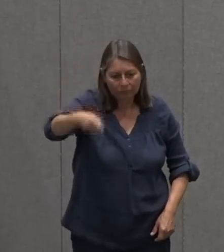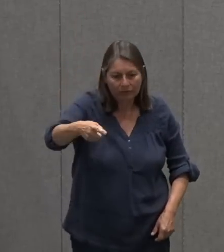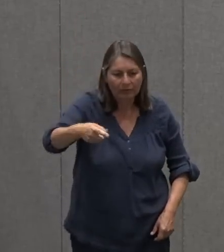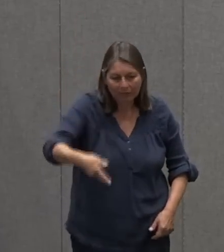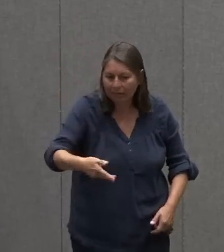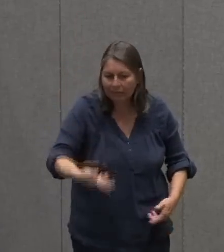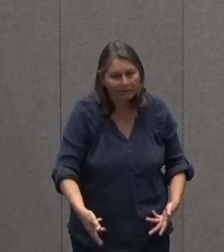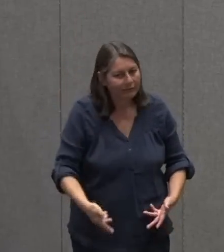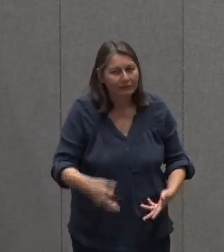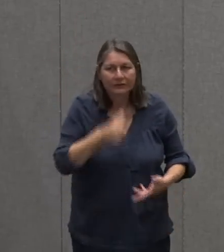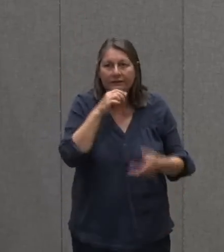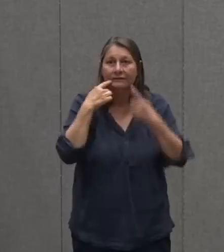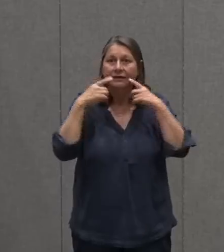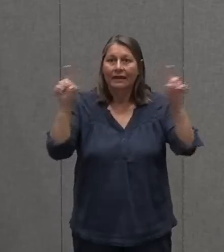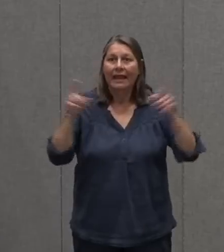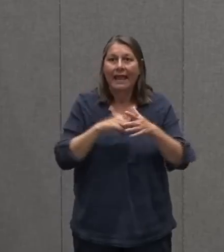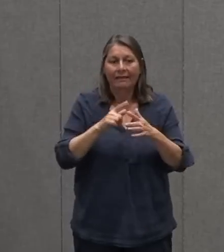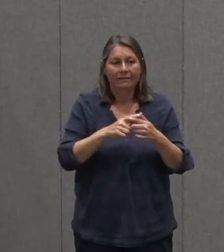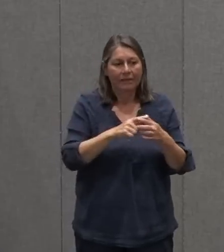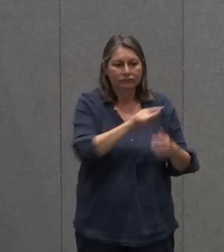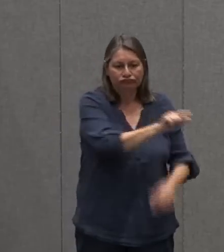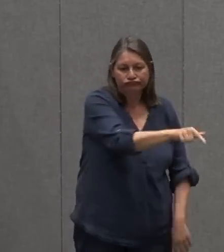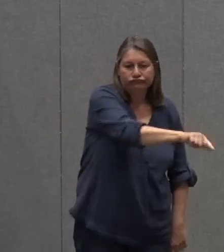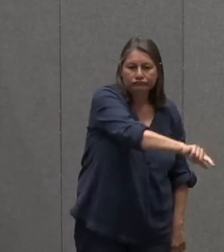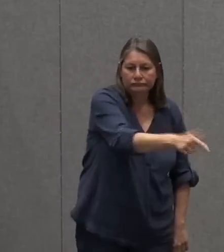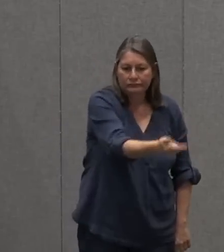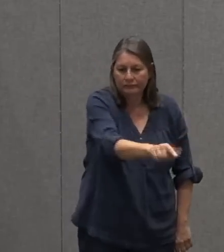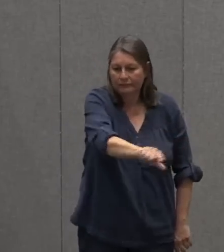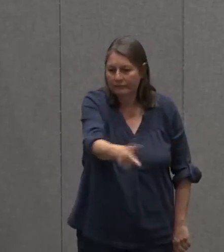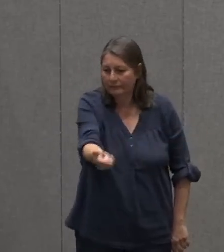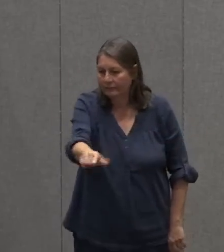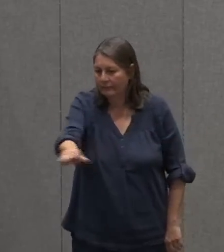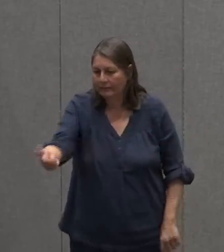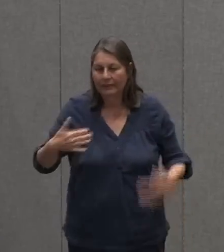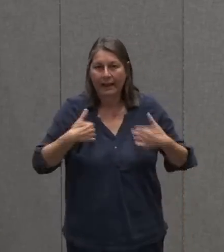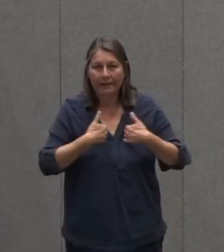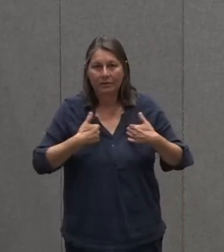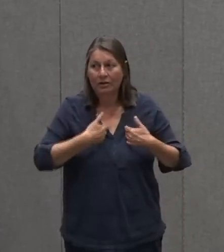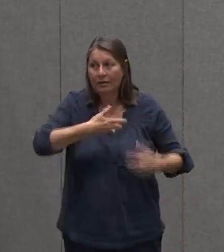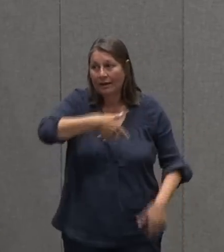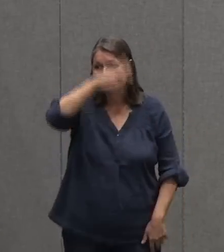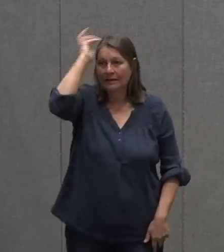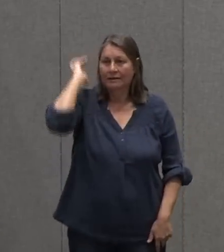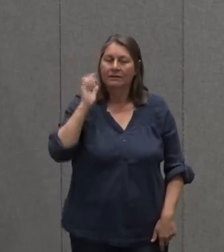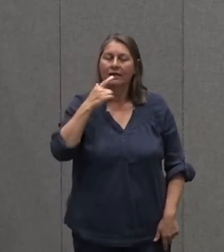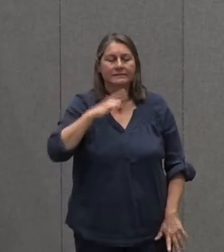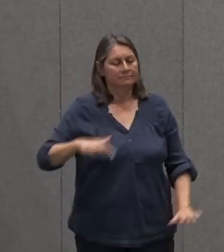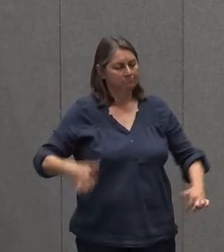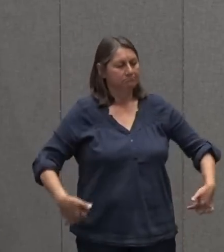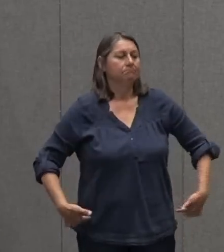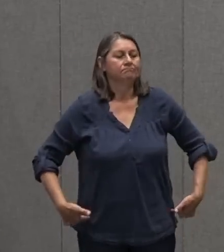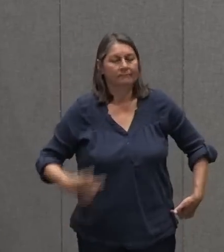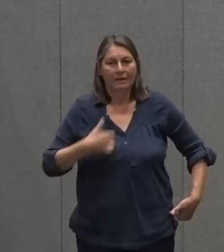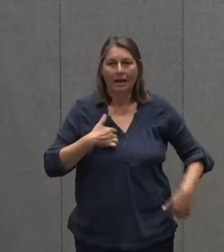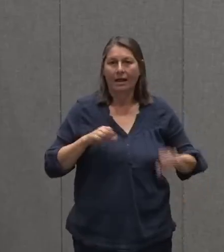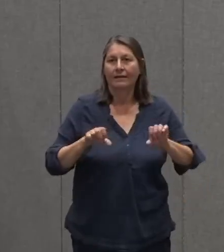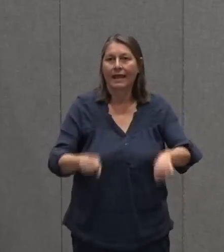Then we had multiple other animals, even the lion came in and says, I can do this. He threw that spear up and said